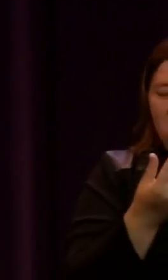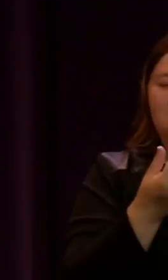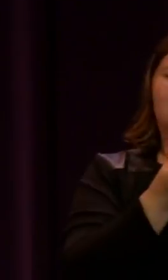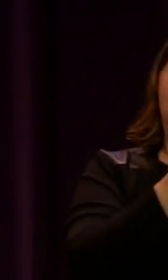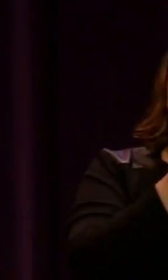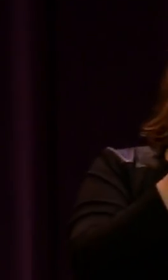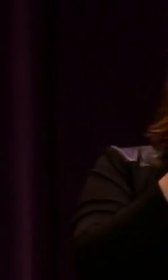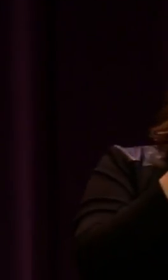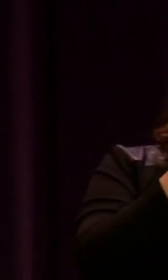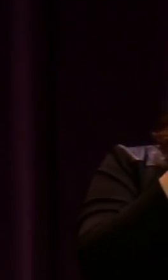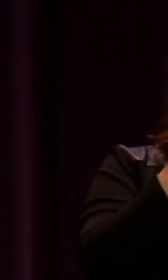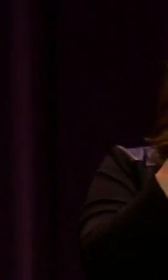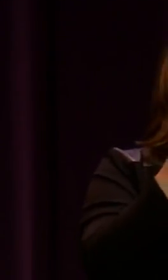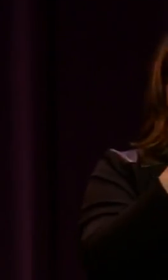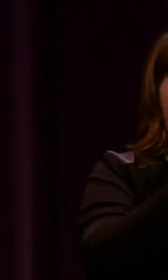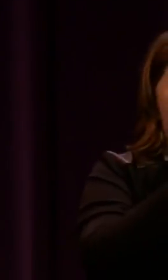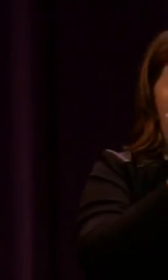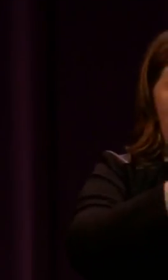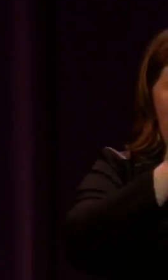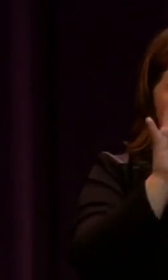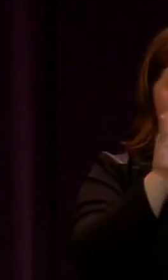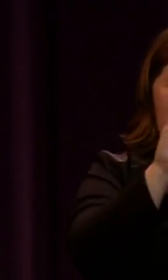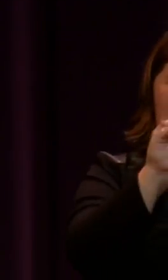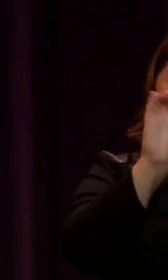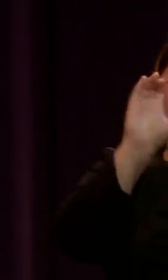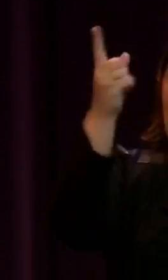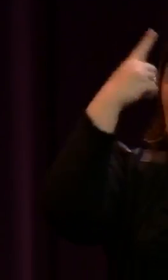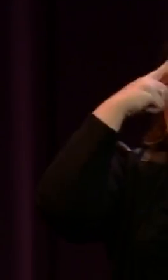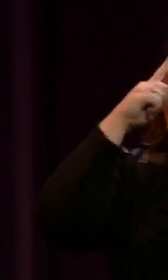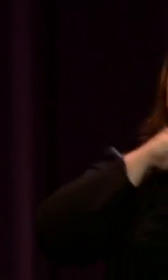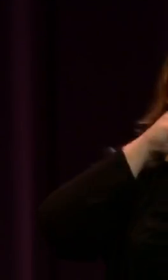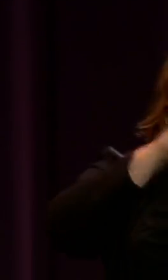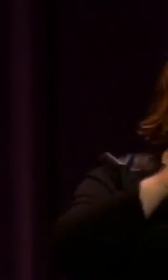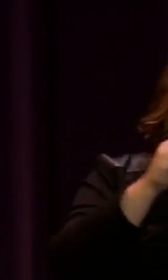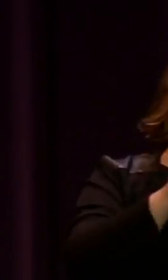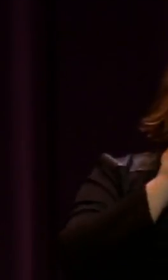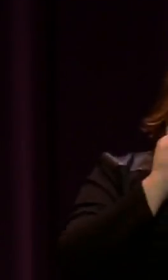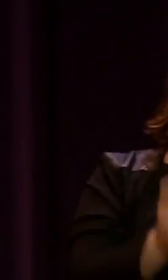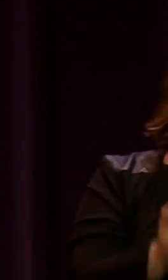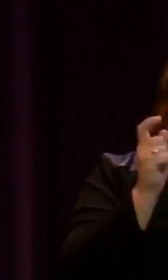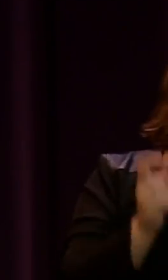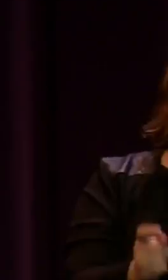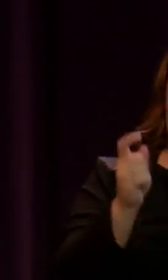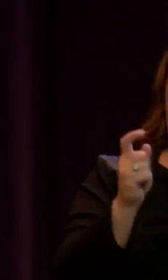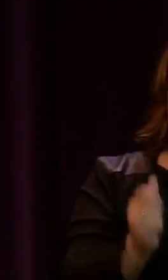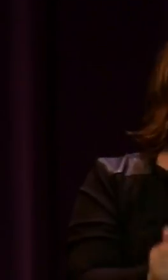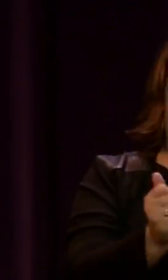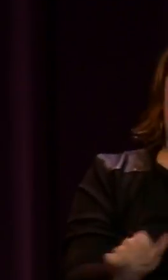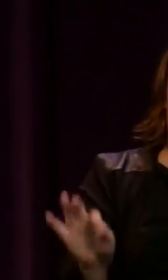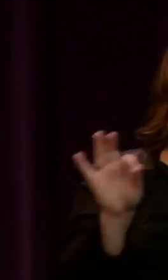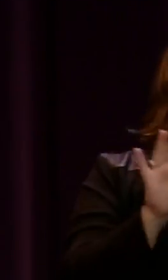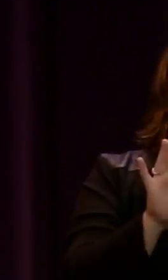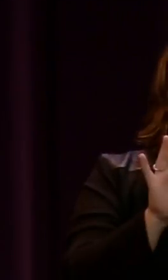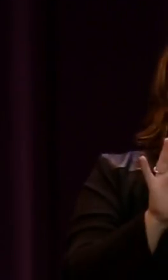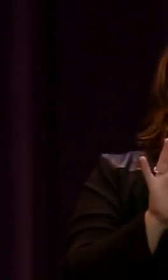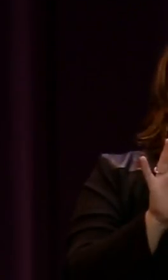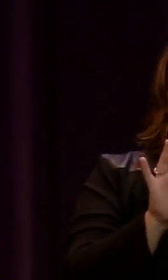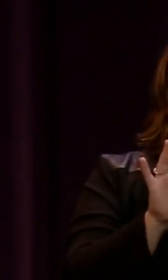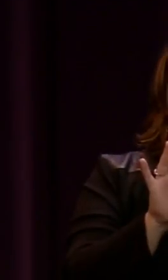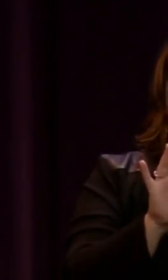THE GOVERNMENT OF THE DISTRICT OF COLUMBIA MOST NOTABLY THE CREATION BY THE CITIZENS OF THE OFFICE OF AN ELECTED ATTORNEY